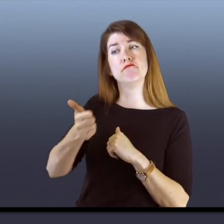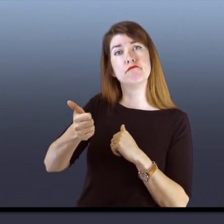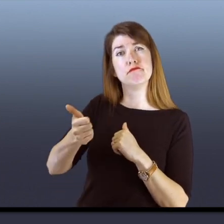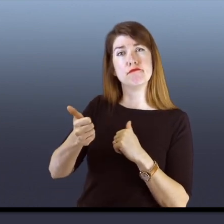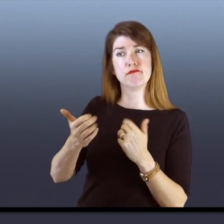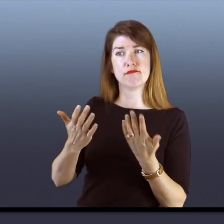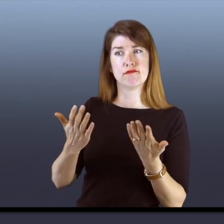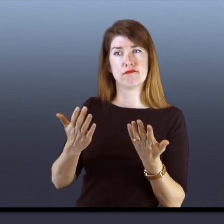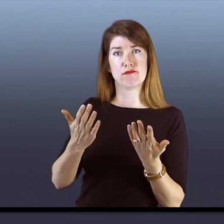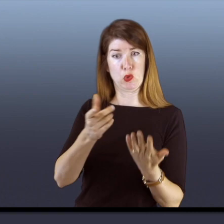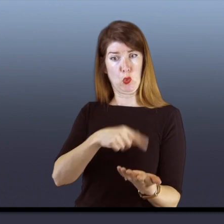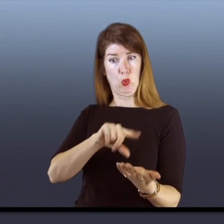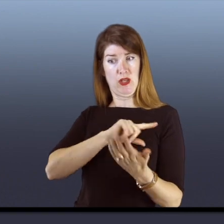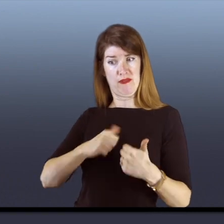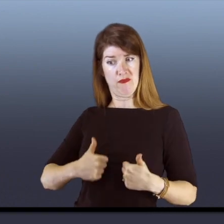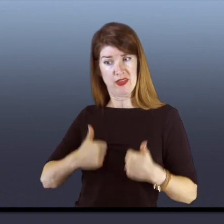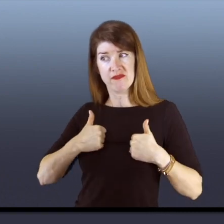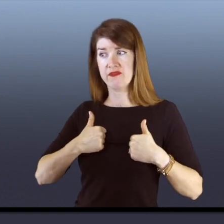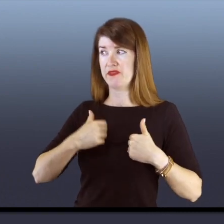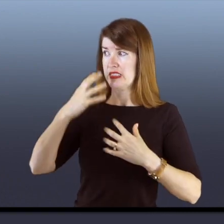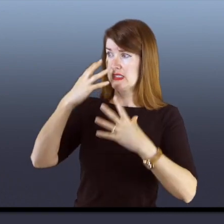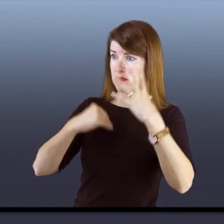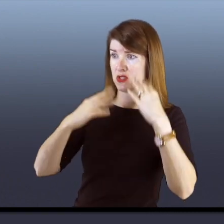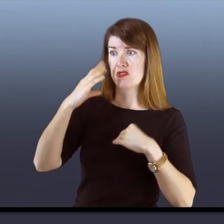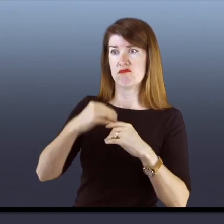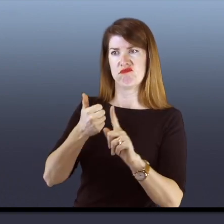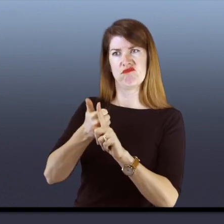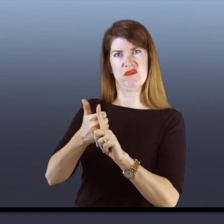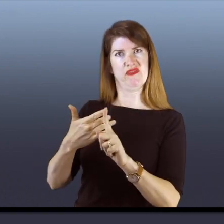that they're successful in their life, both professionally and personally?